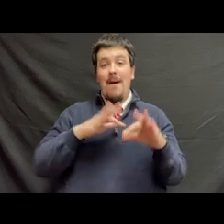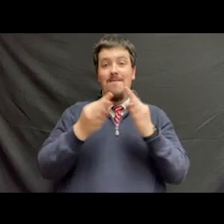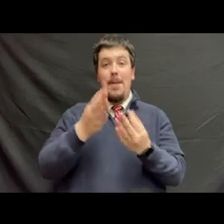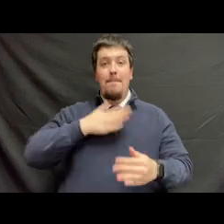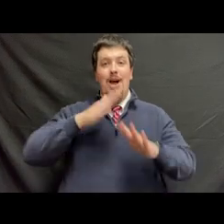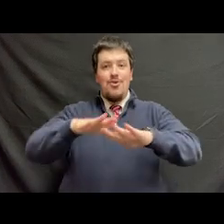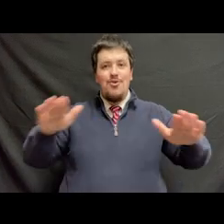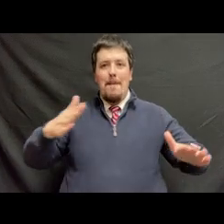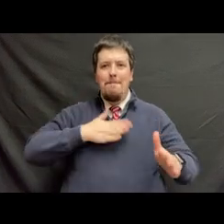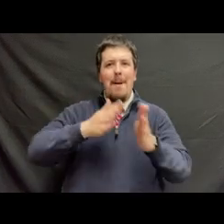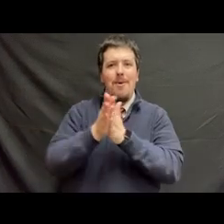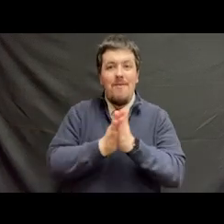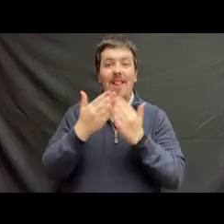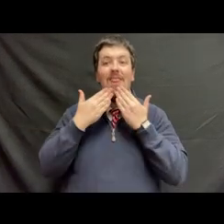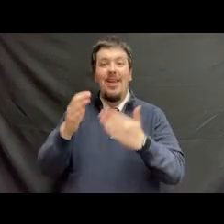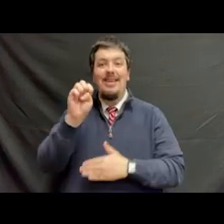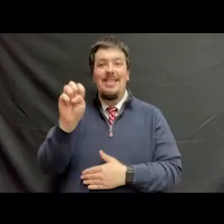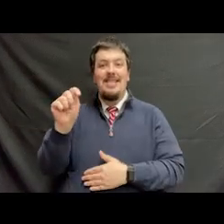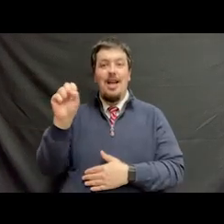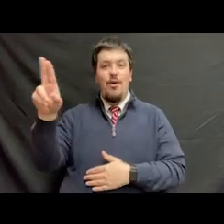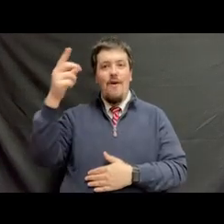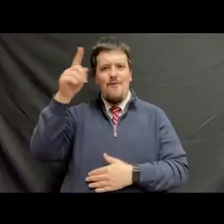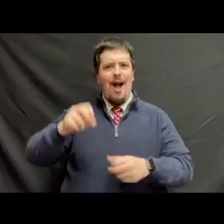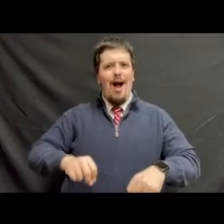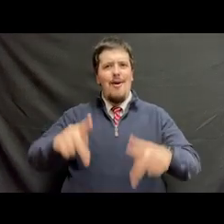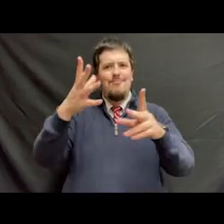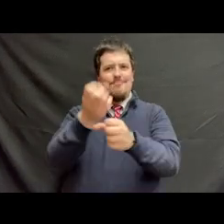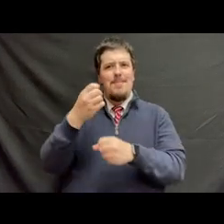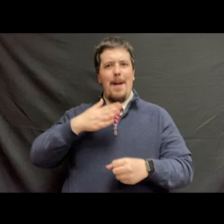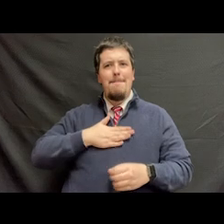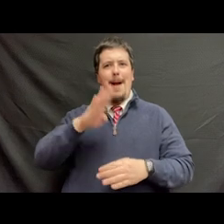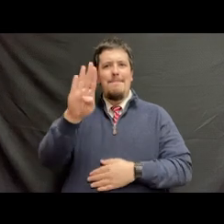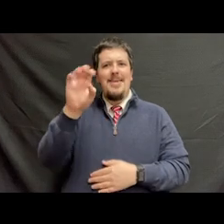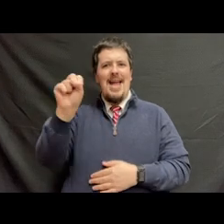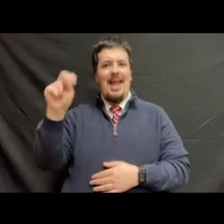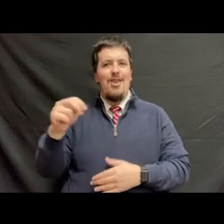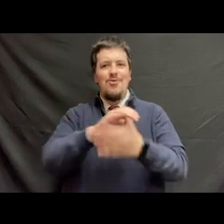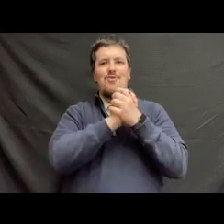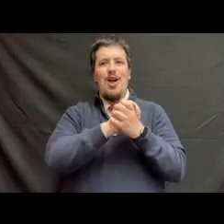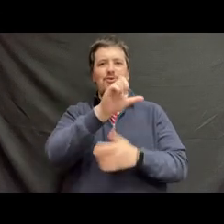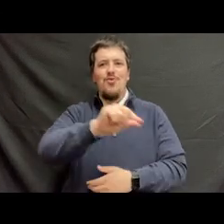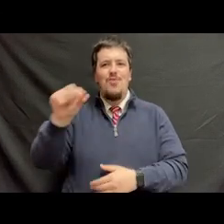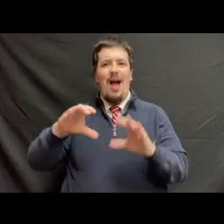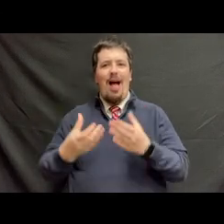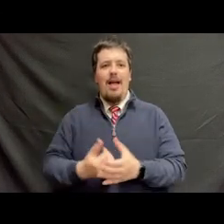to my children who are my motivation, and thank you to ETSU for this opportunity to receive my BSN. Congratulations class of 2020.